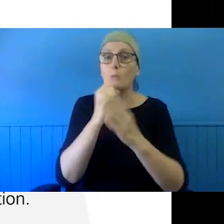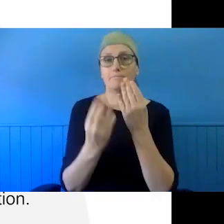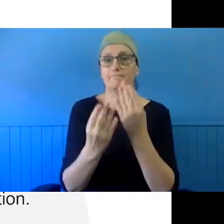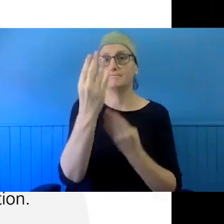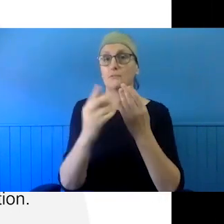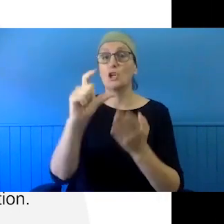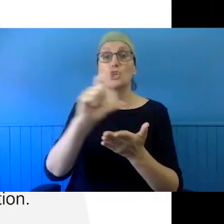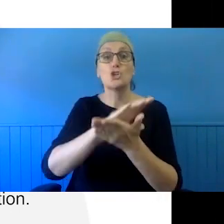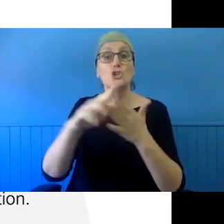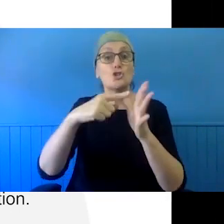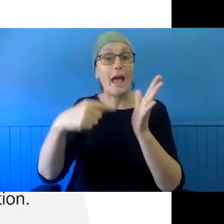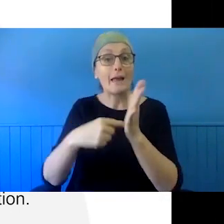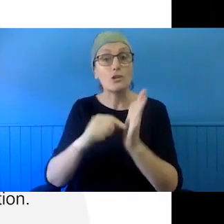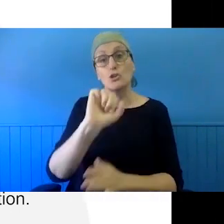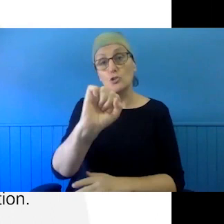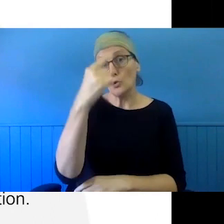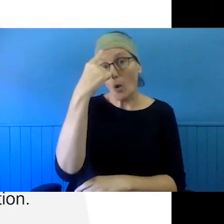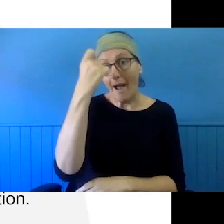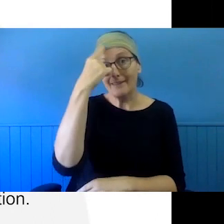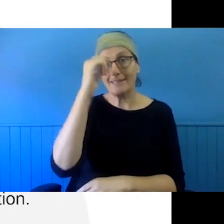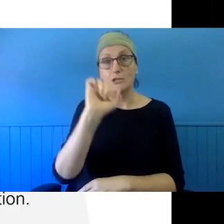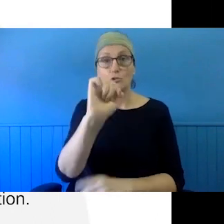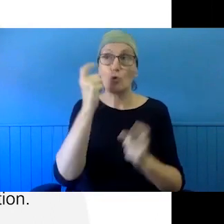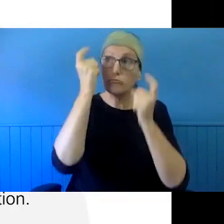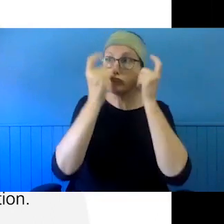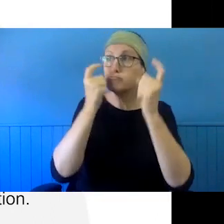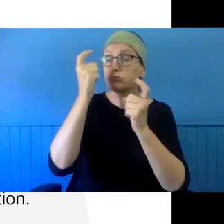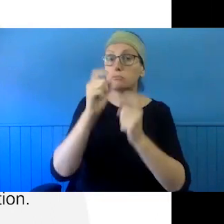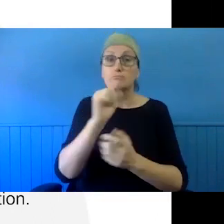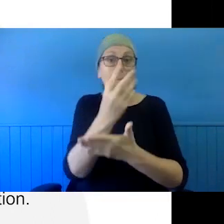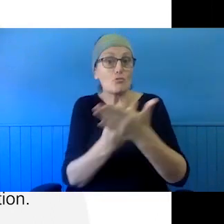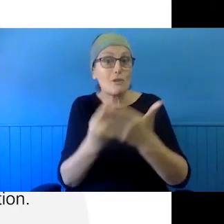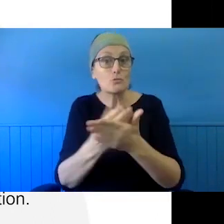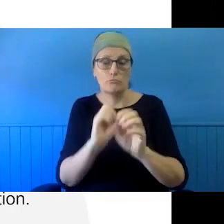throughout the session. Due to Zoom's security settles, you can't